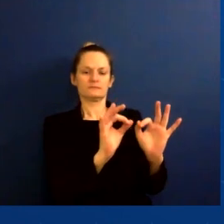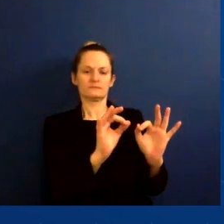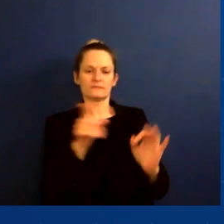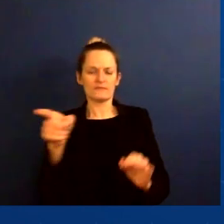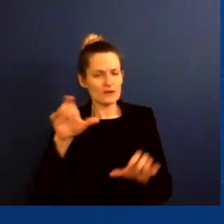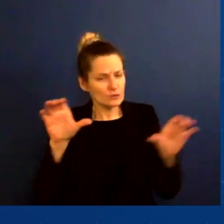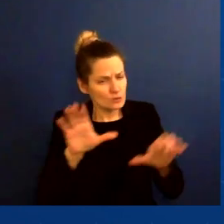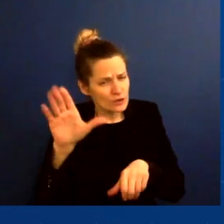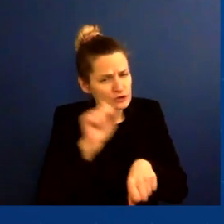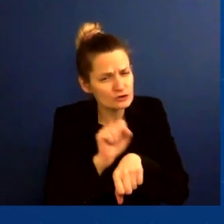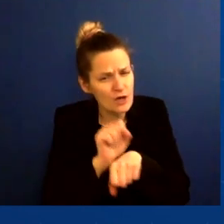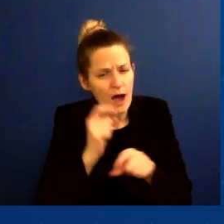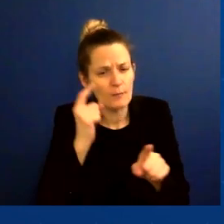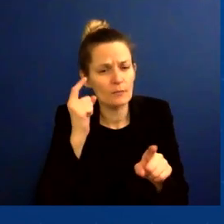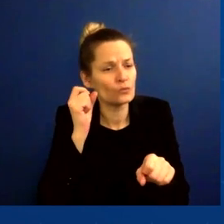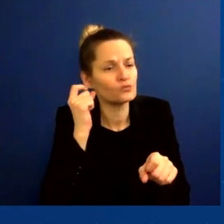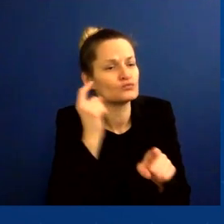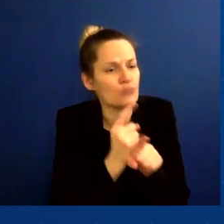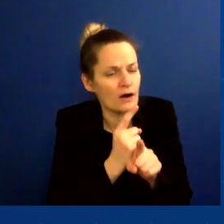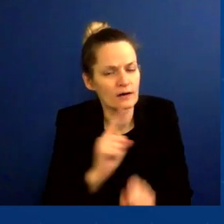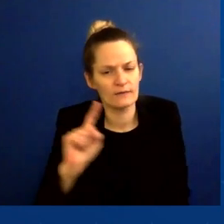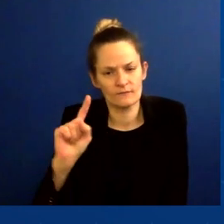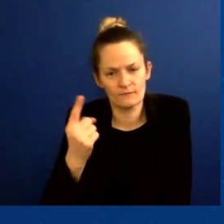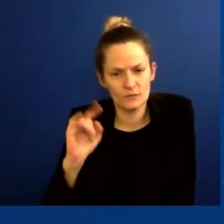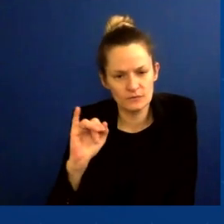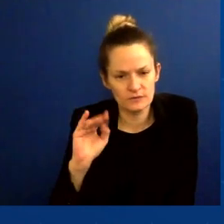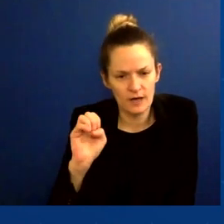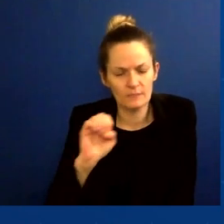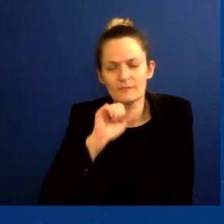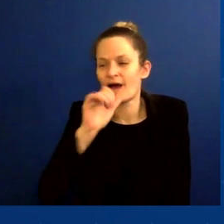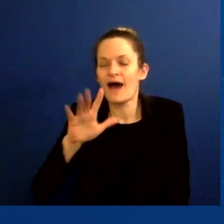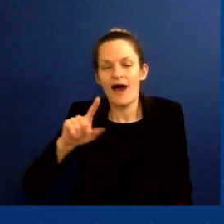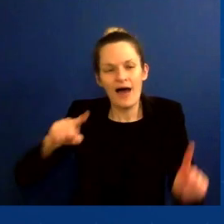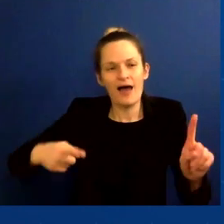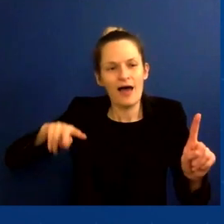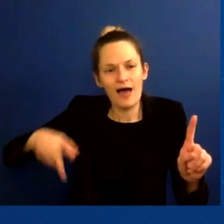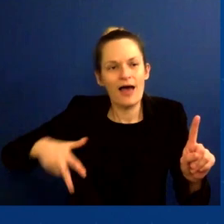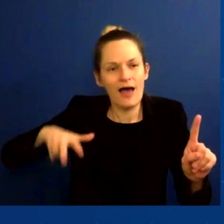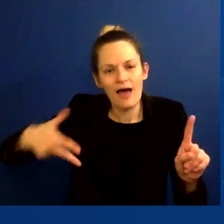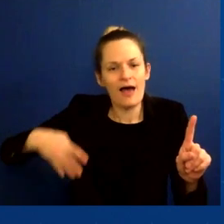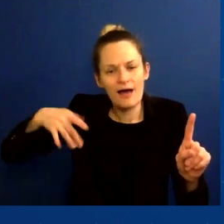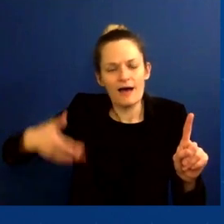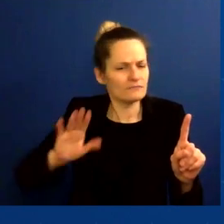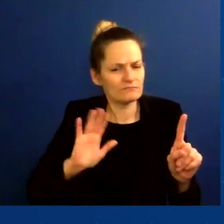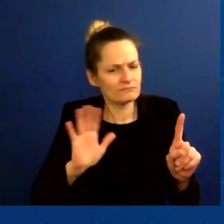You know, folks, there's a law that's existed for a long time